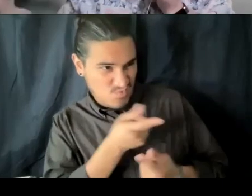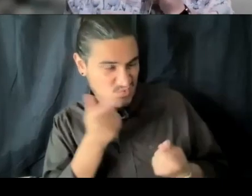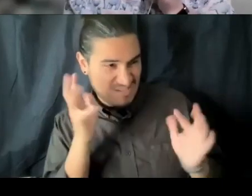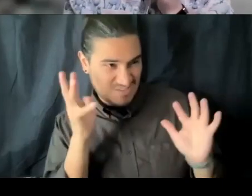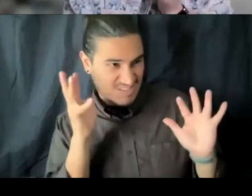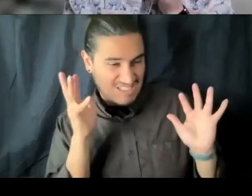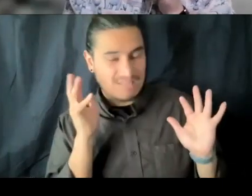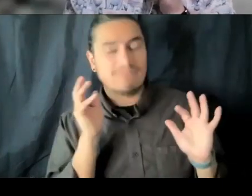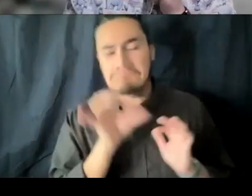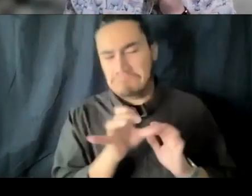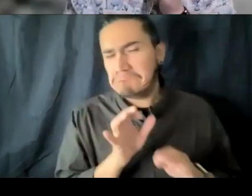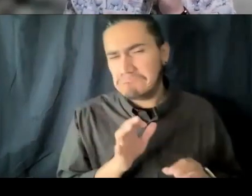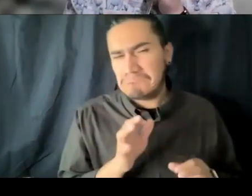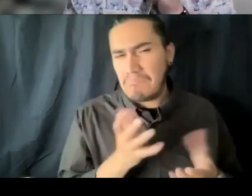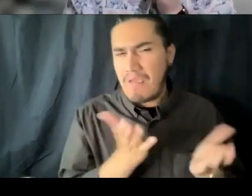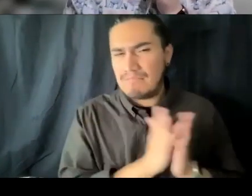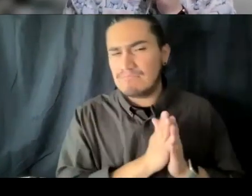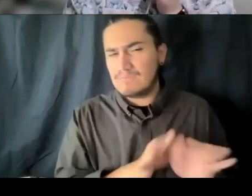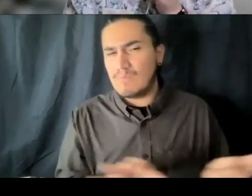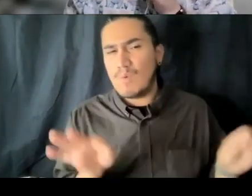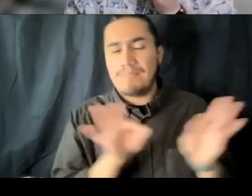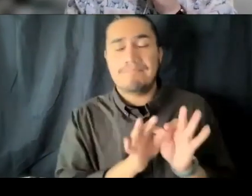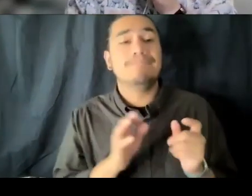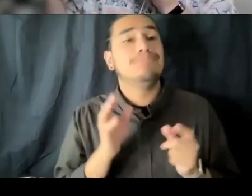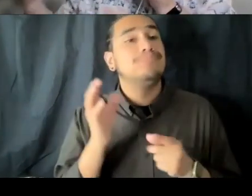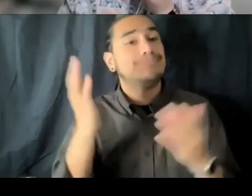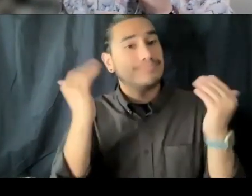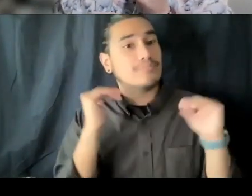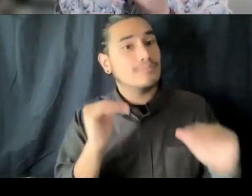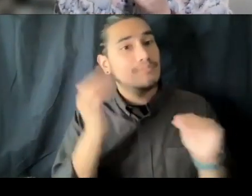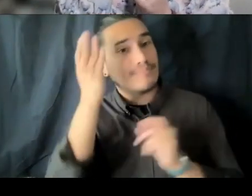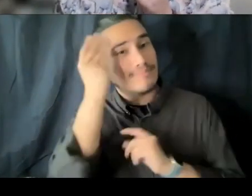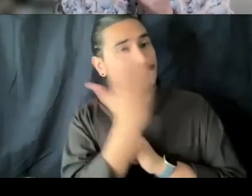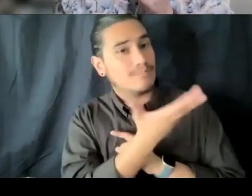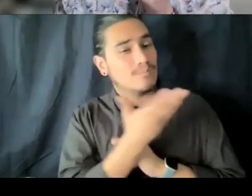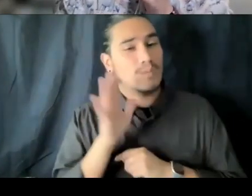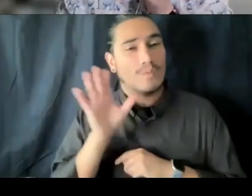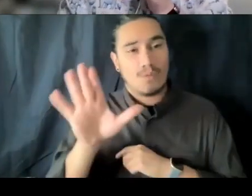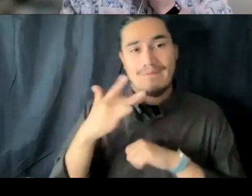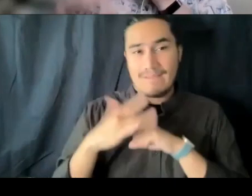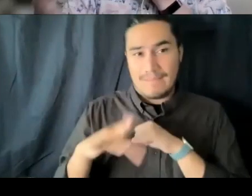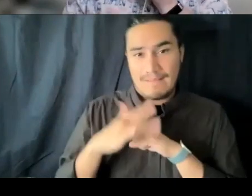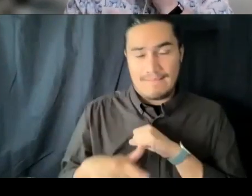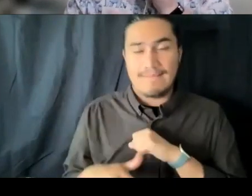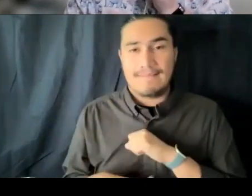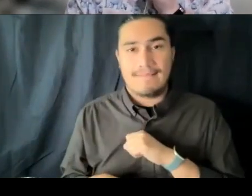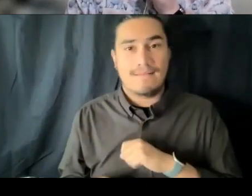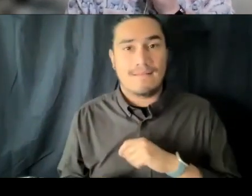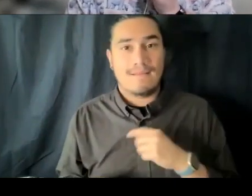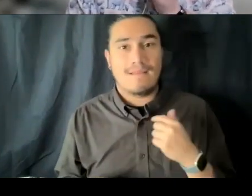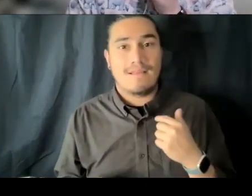Communicate about your availability. I'm going into a meeting. I'm not ignoring you,